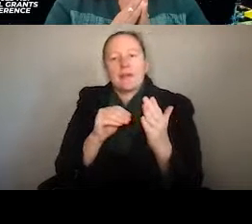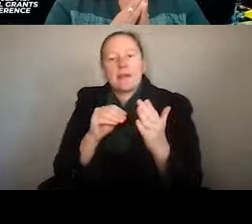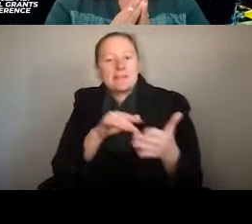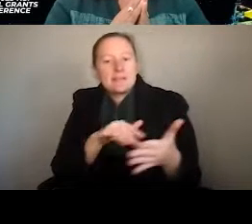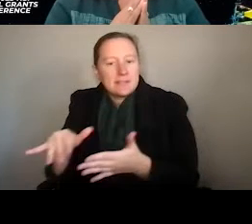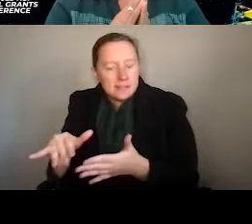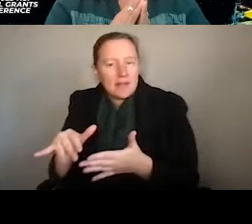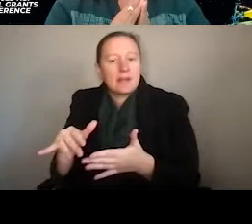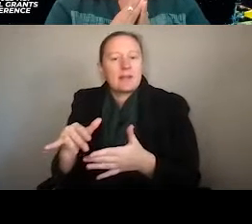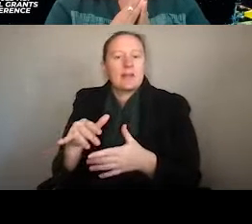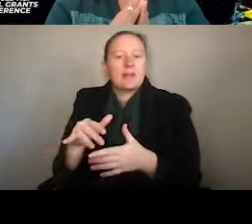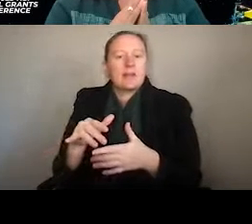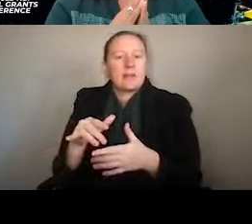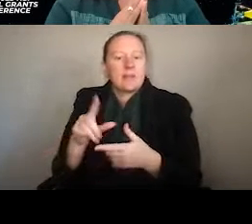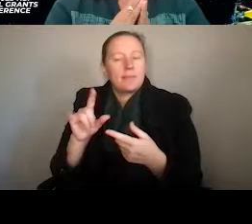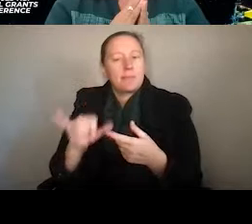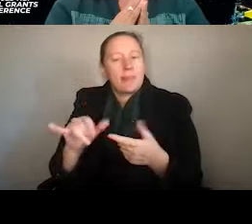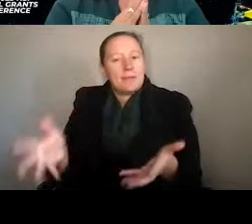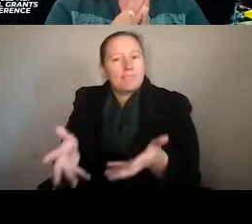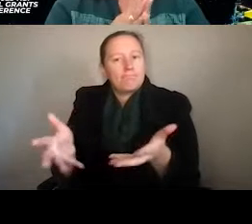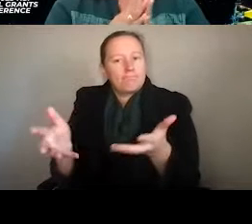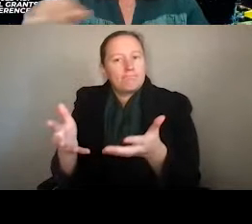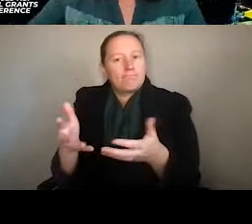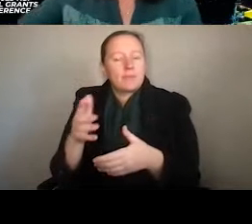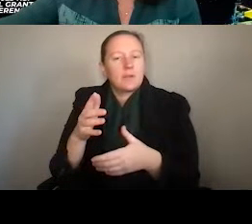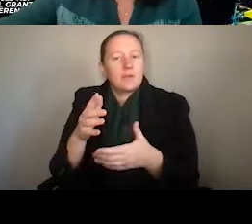engage and enable STEM learning for all students.